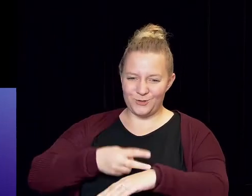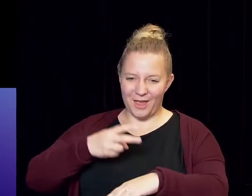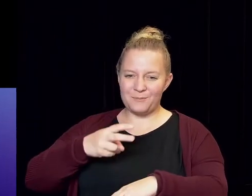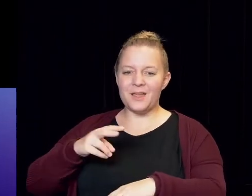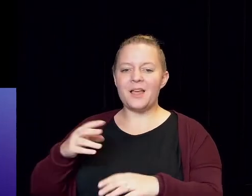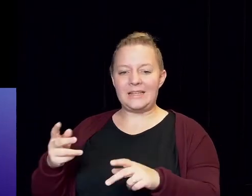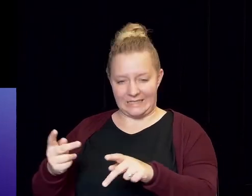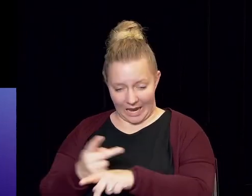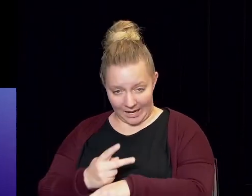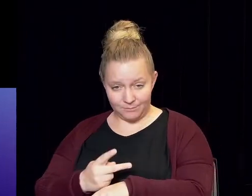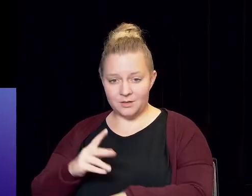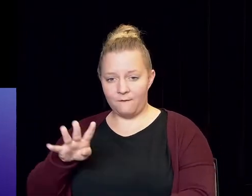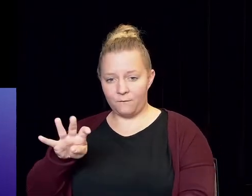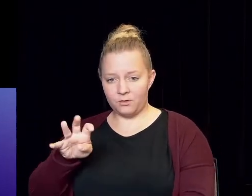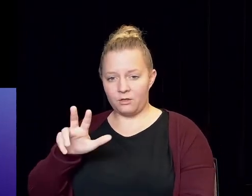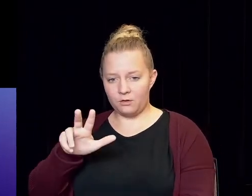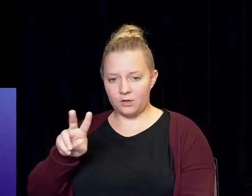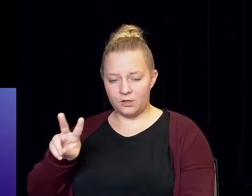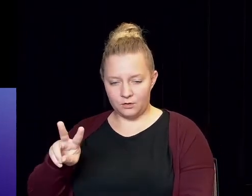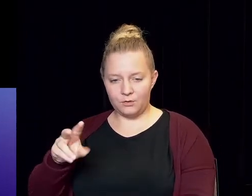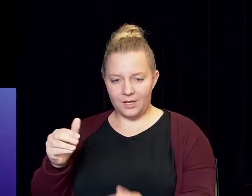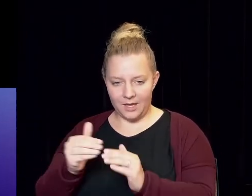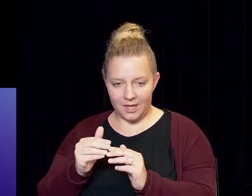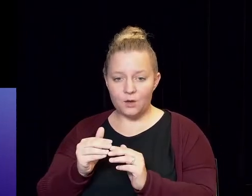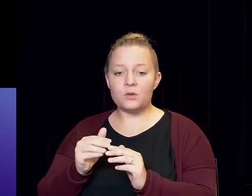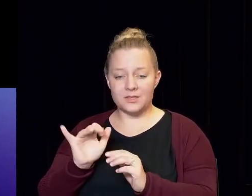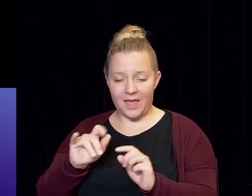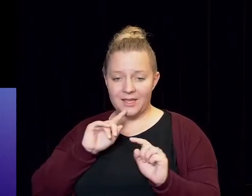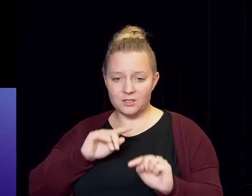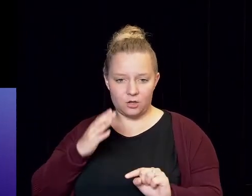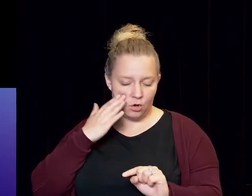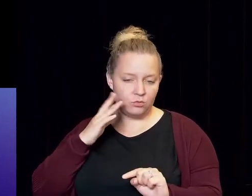on my calculator to get this answer. I know it's reasonable because this is a little bit less than